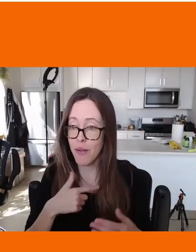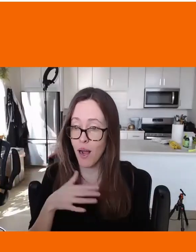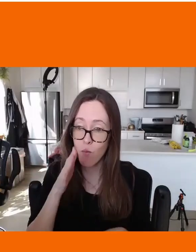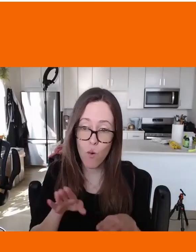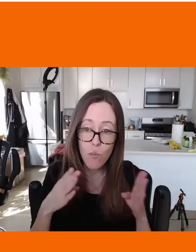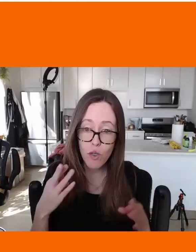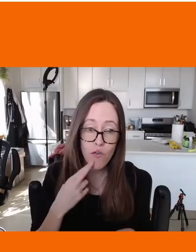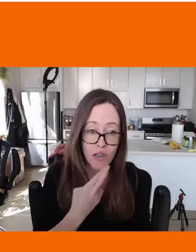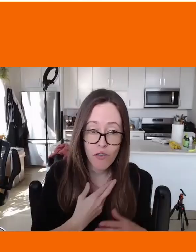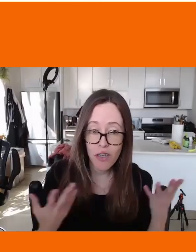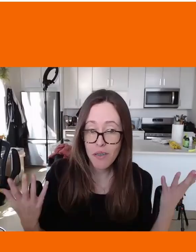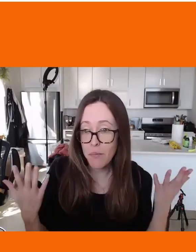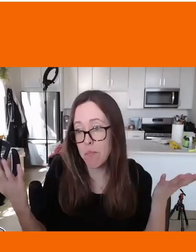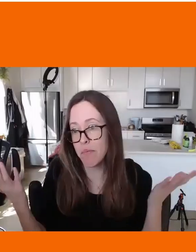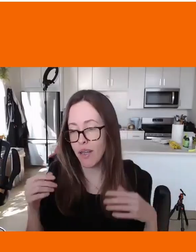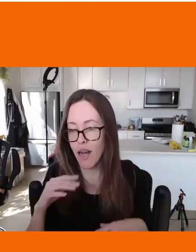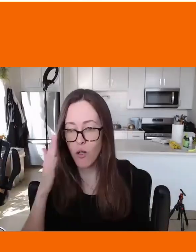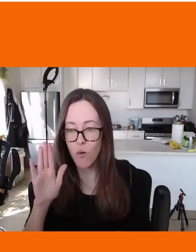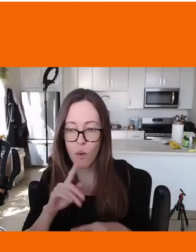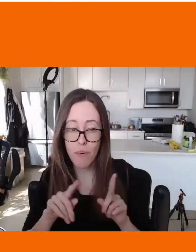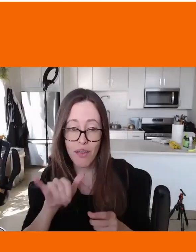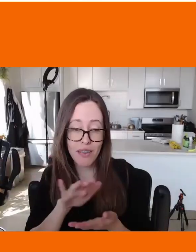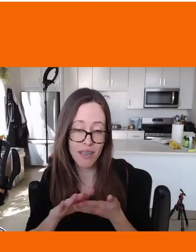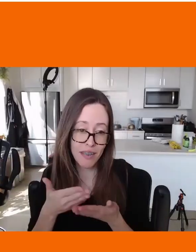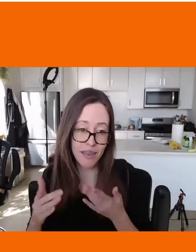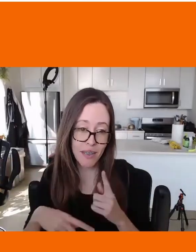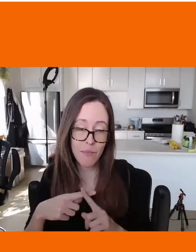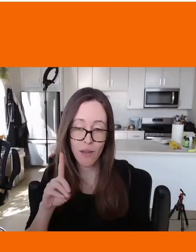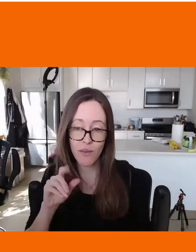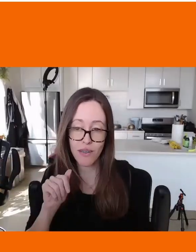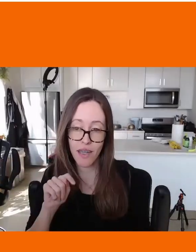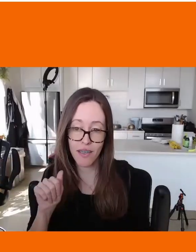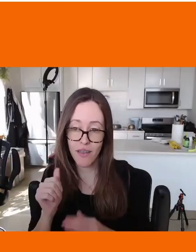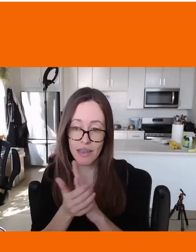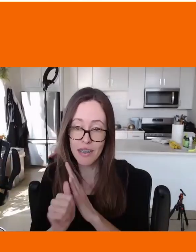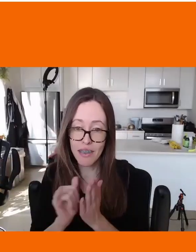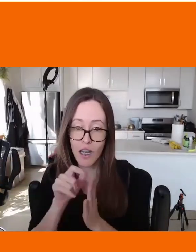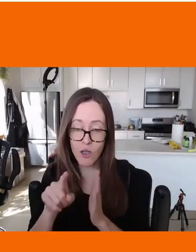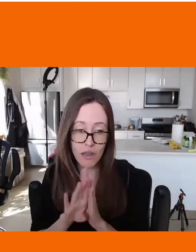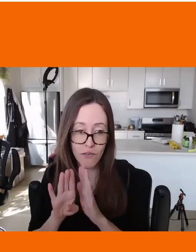Maybe I'll open a restaurant with Signs of Good Food. I don't know yet, but that's the nice thing about data.